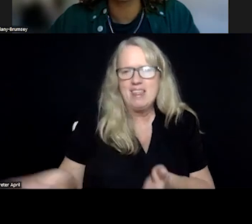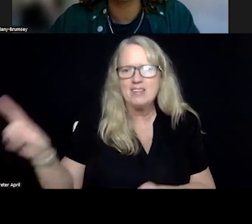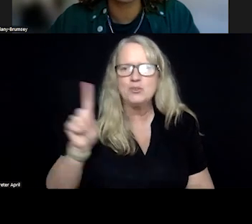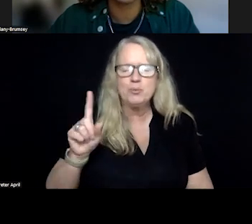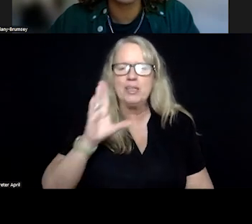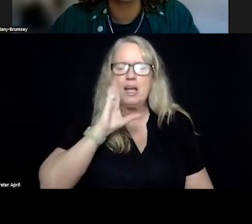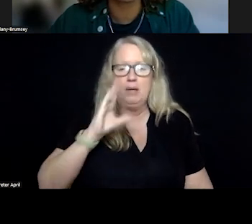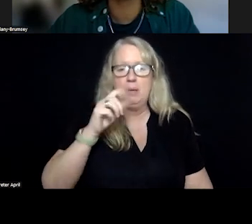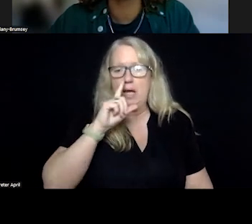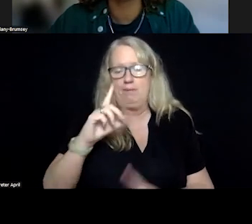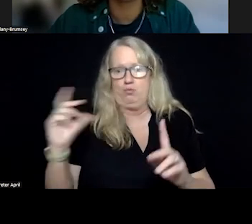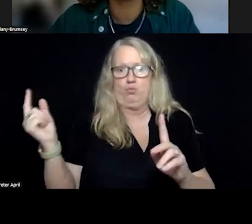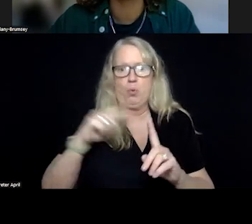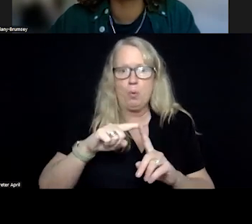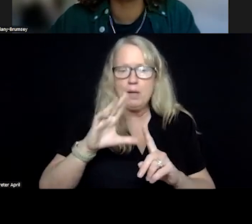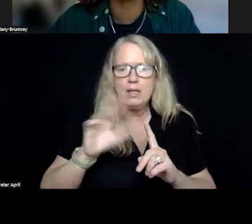ACTUALLY HAD TO GO BACK AND LISTEN TO IT, BUT I HEARD GREAT THINGS